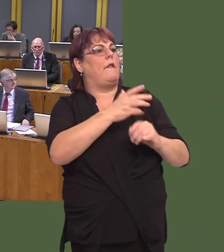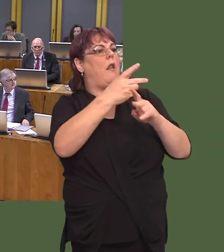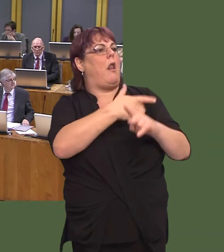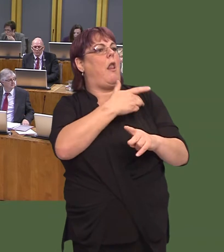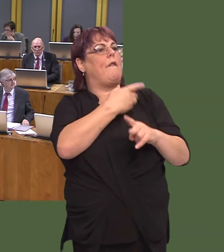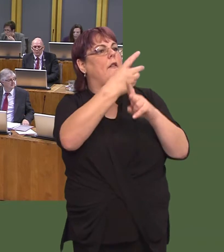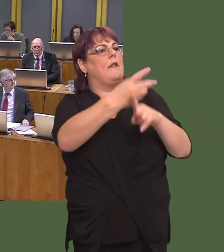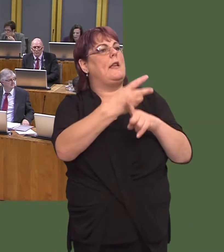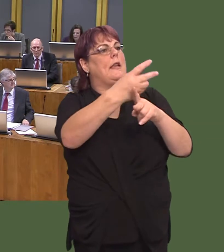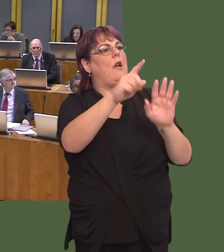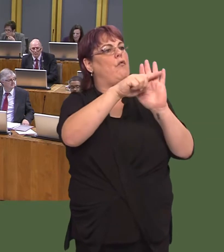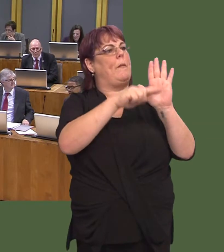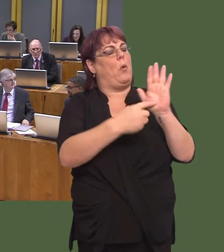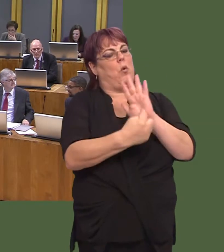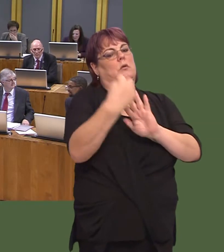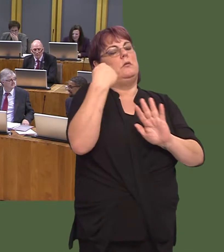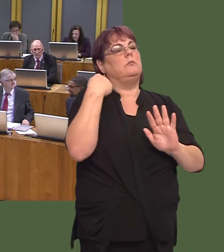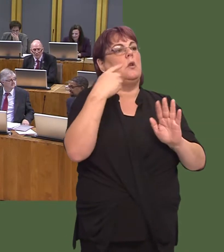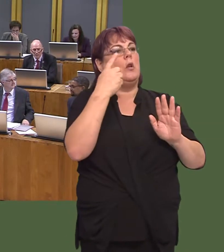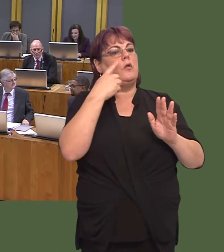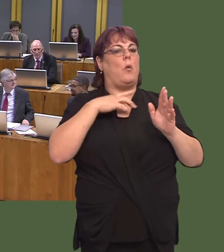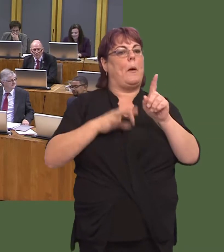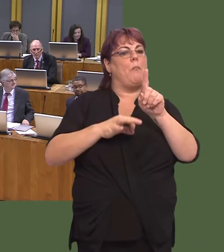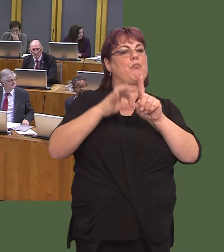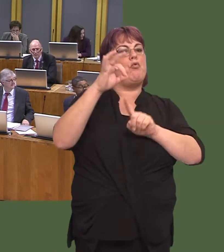to deliver a collaborative approach to improving end-of-life care throughout Wales.